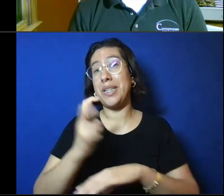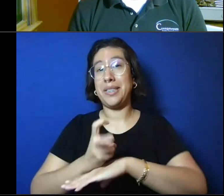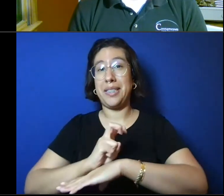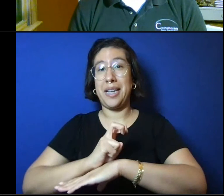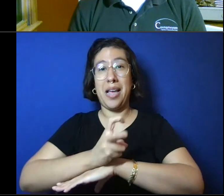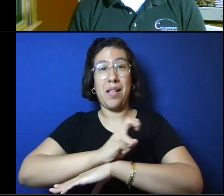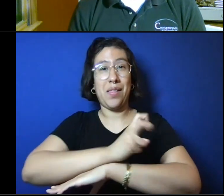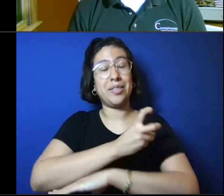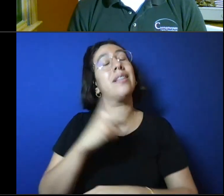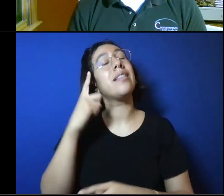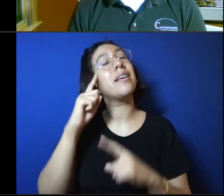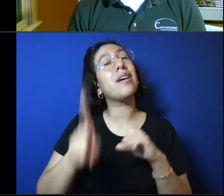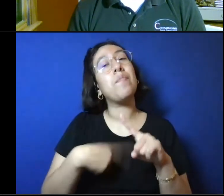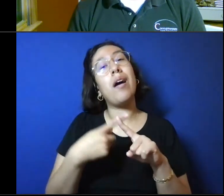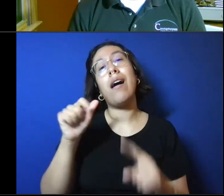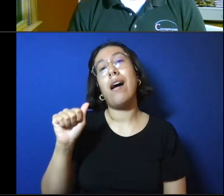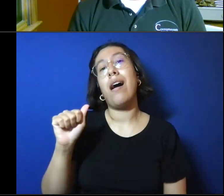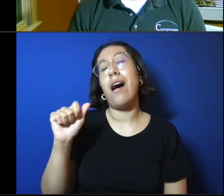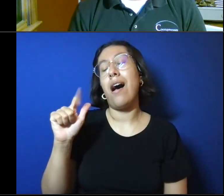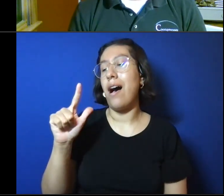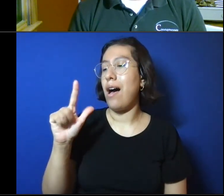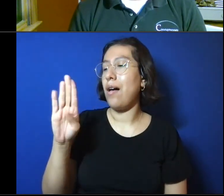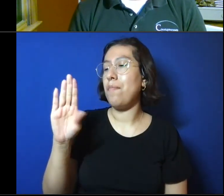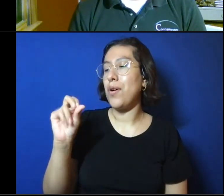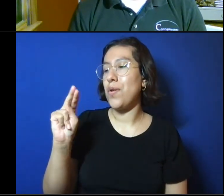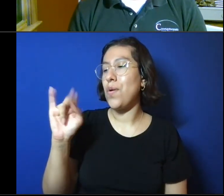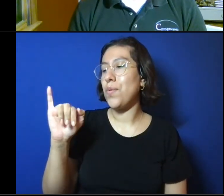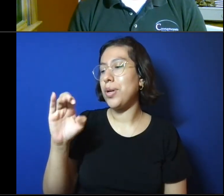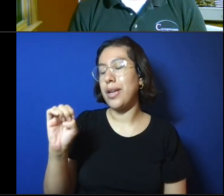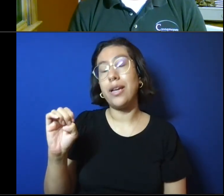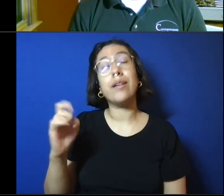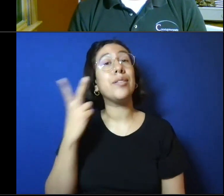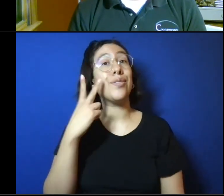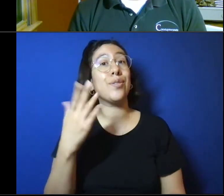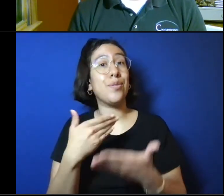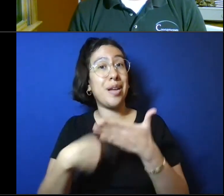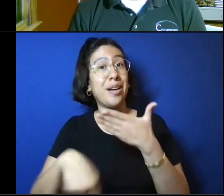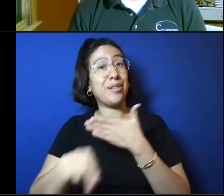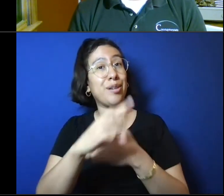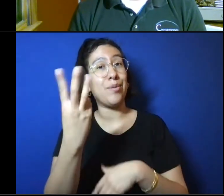So we'll see you next Wednesday at 4:00 pm. And there's some really, really excellent